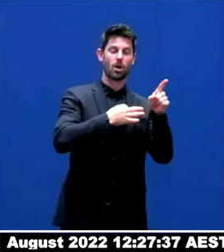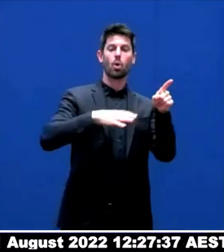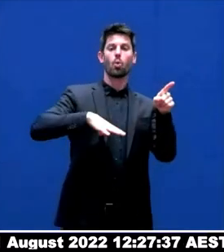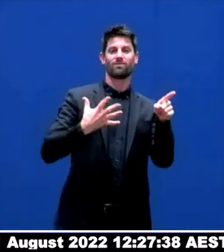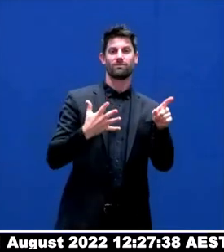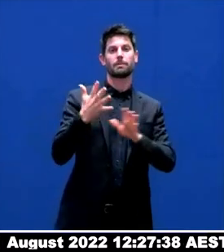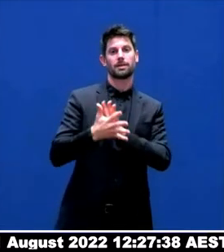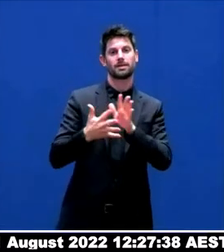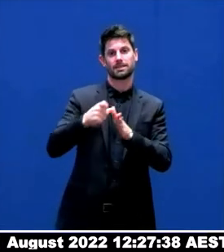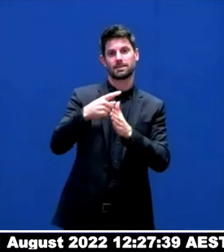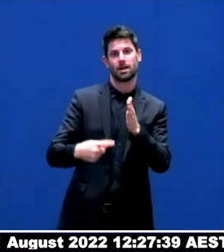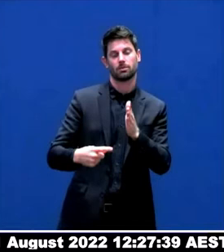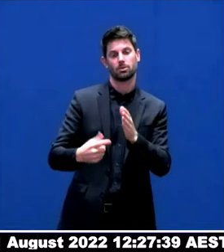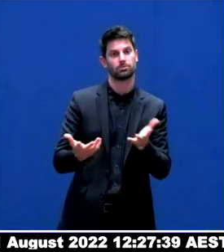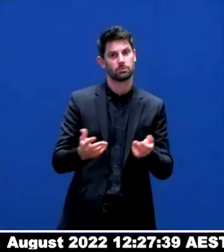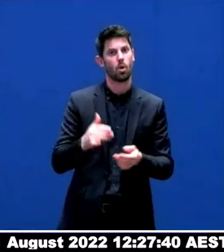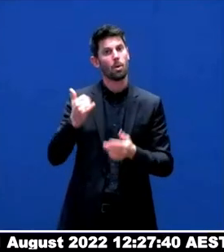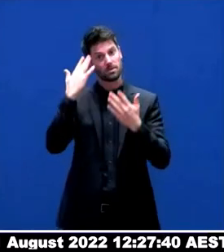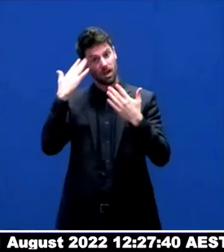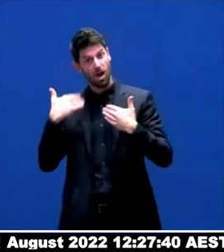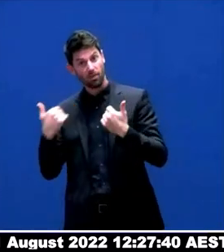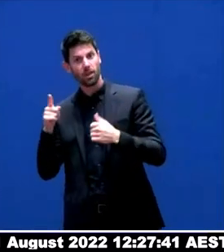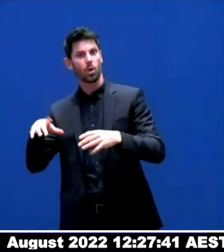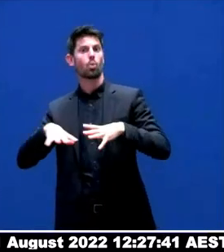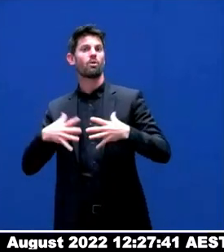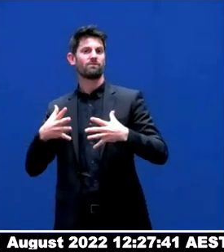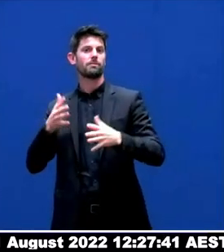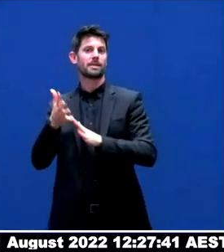health. MS EASTMAN: So some people with disability might say, "having a disability